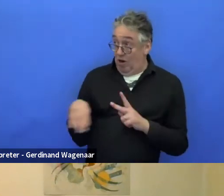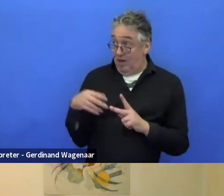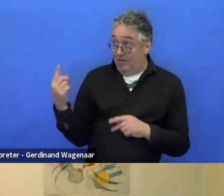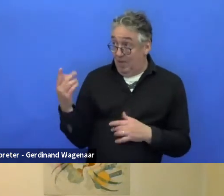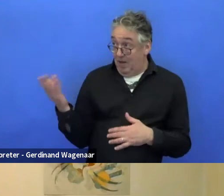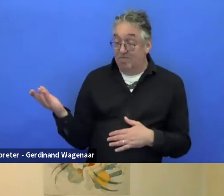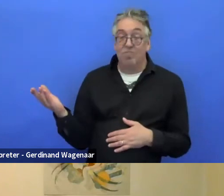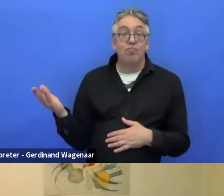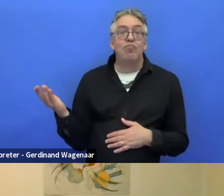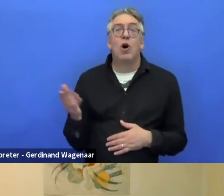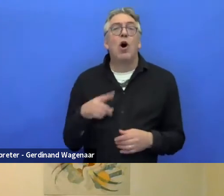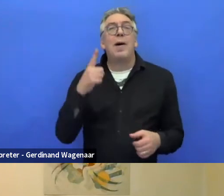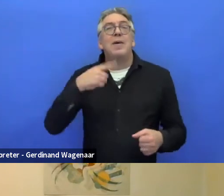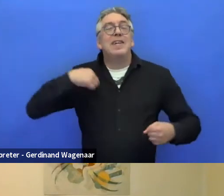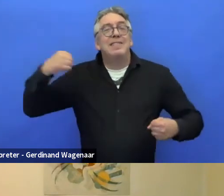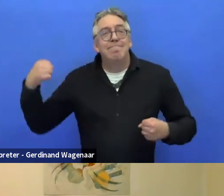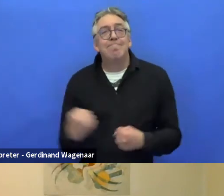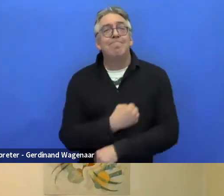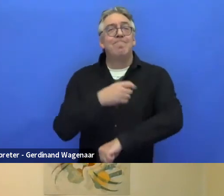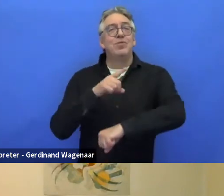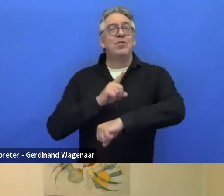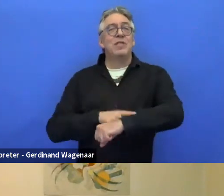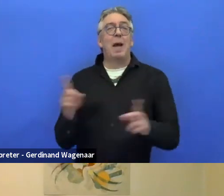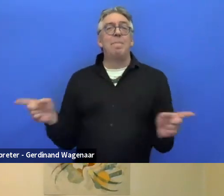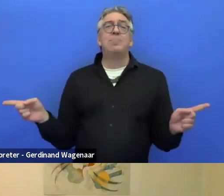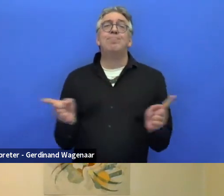I only regret that we were shot today and we didn't have a chance